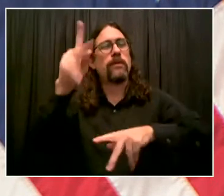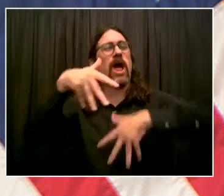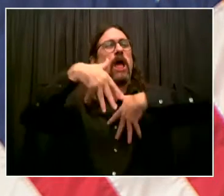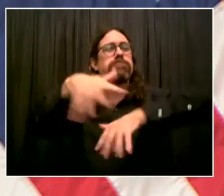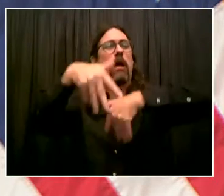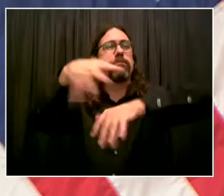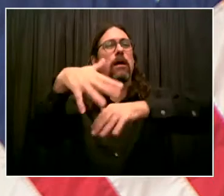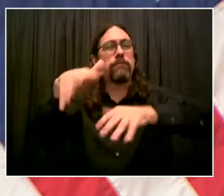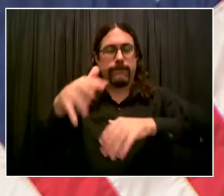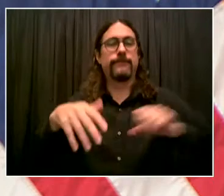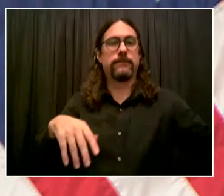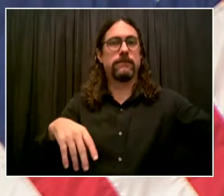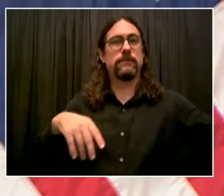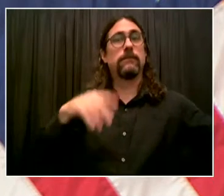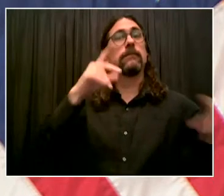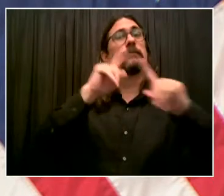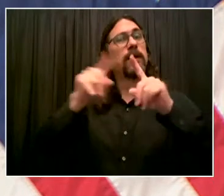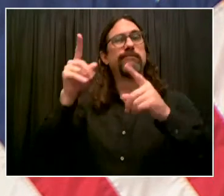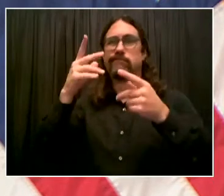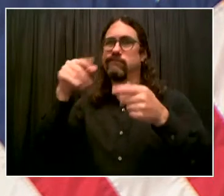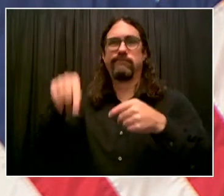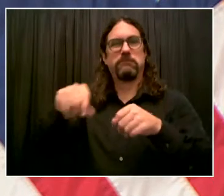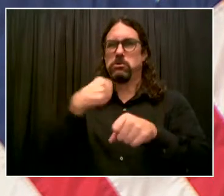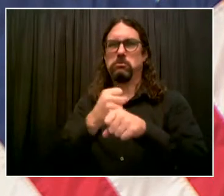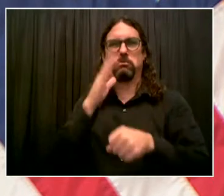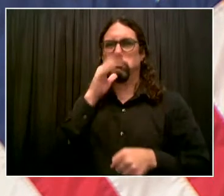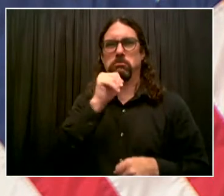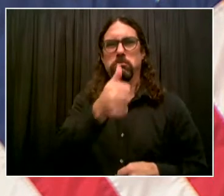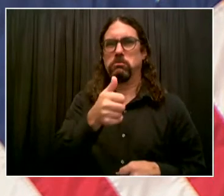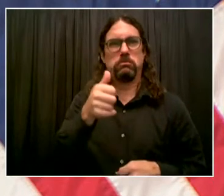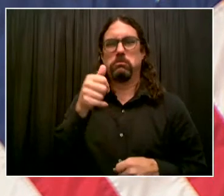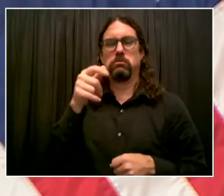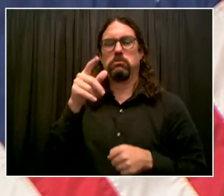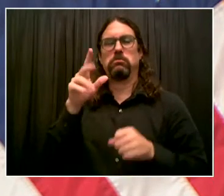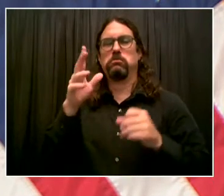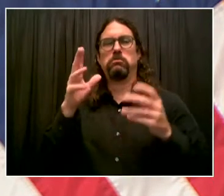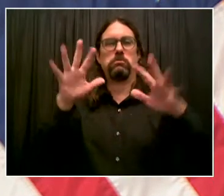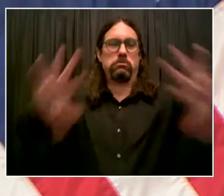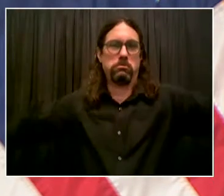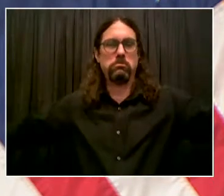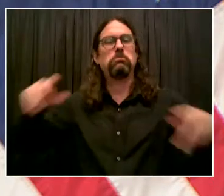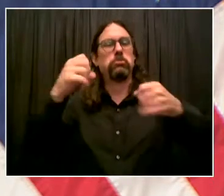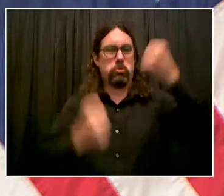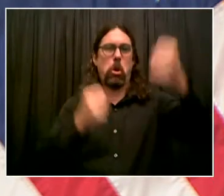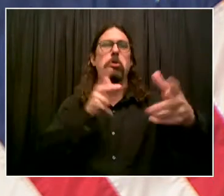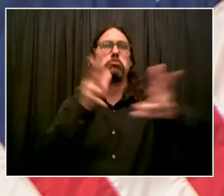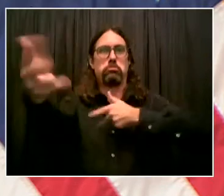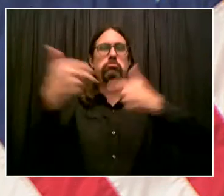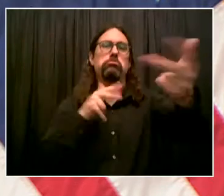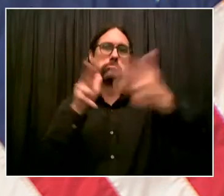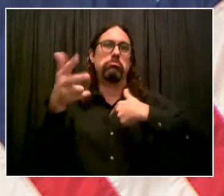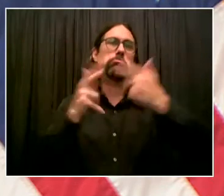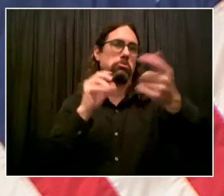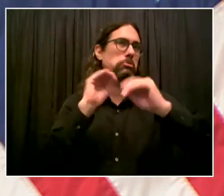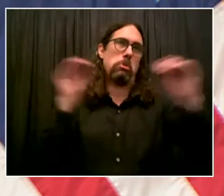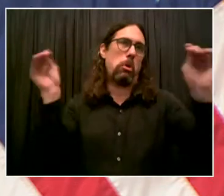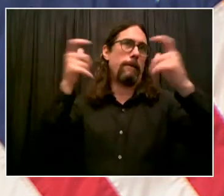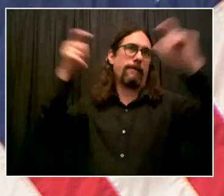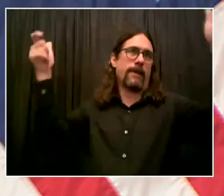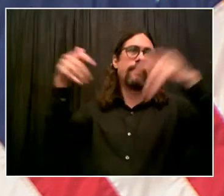CONDITIONS. ALSO SIDEWALK BARBECUES WILL NOT BE PROHIBITED . ANY QUALITY-OF-